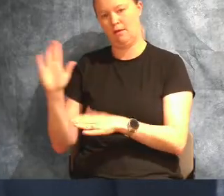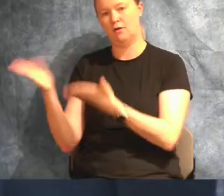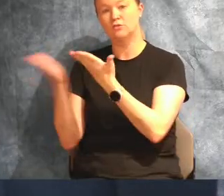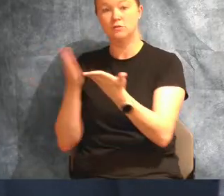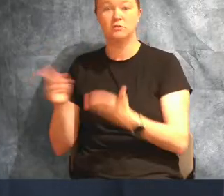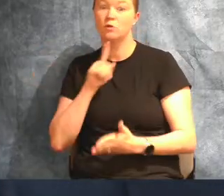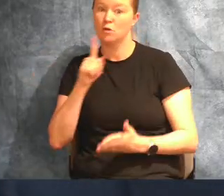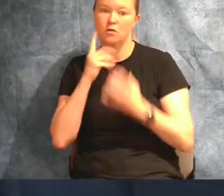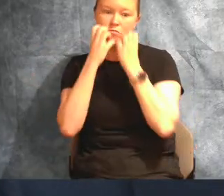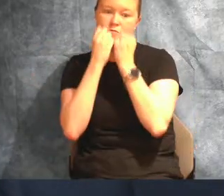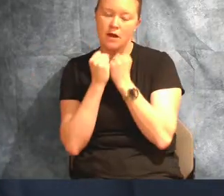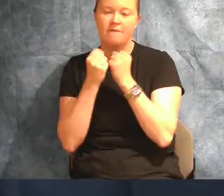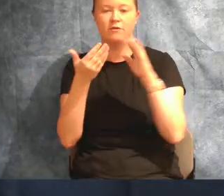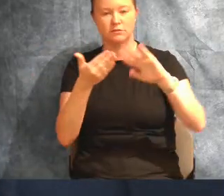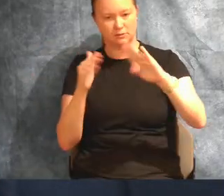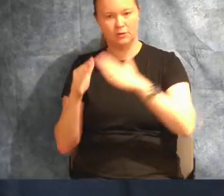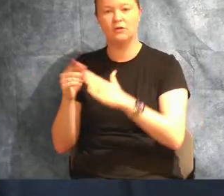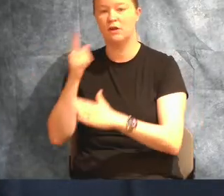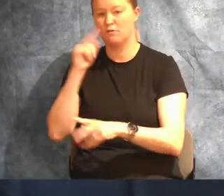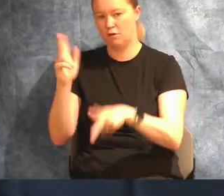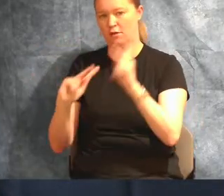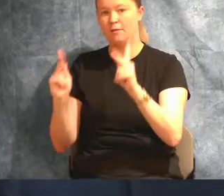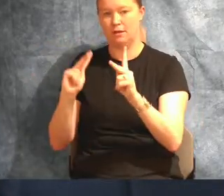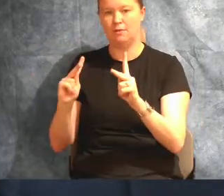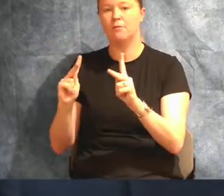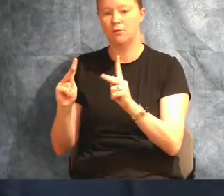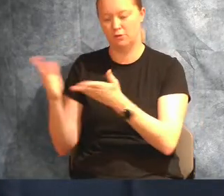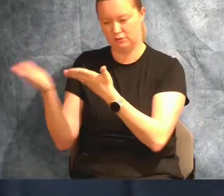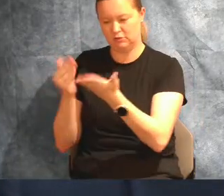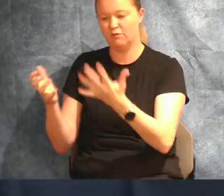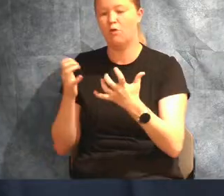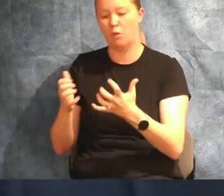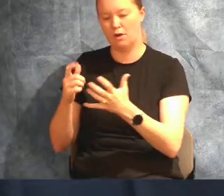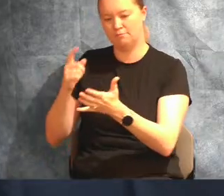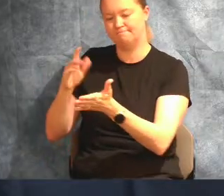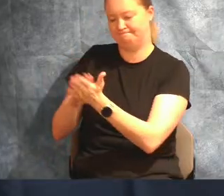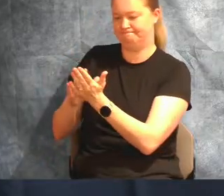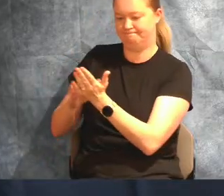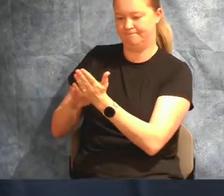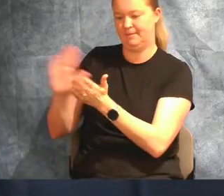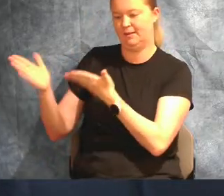very grateful as a community for those that served and we want to dignify the service through the